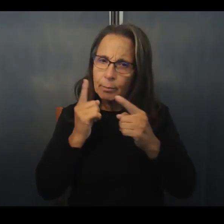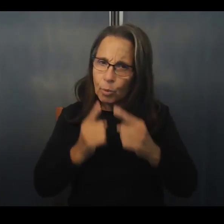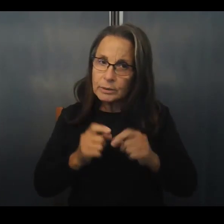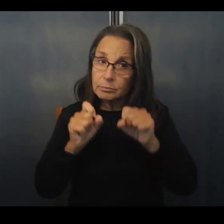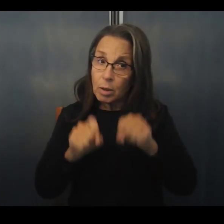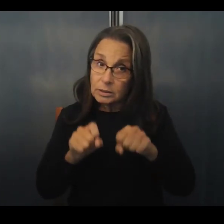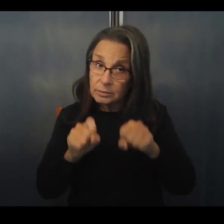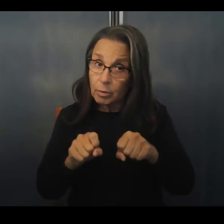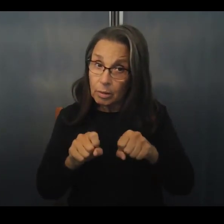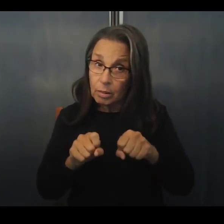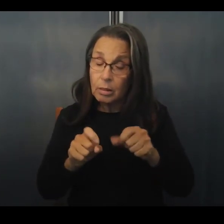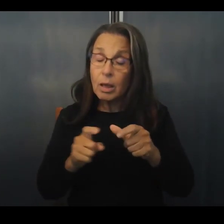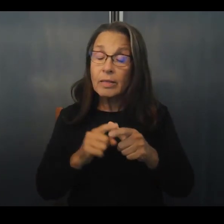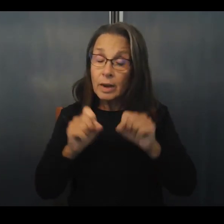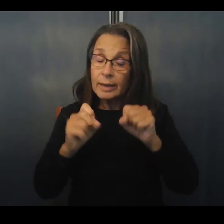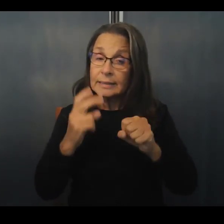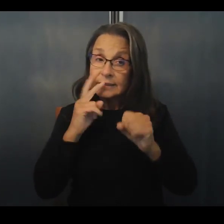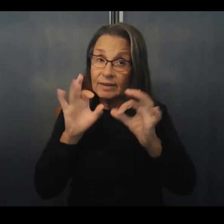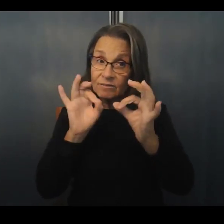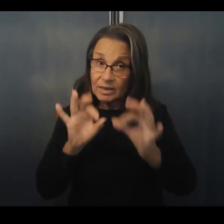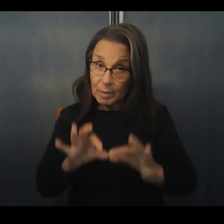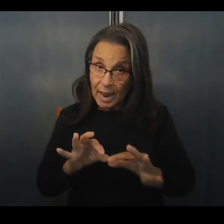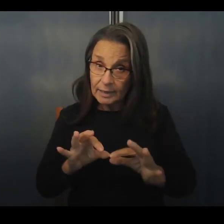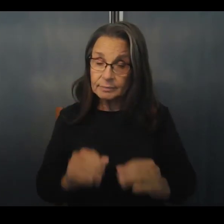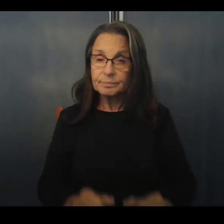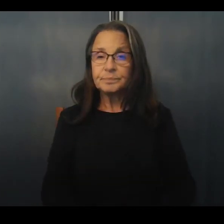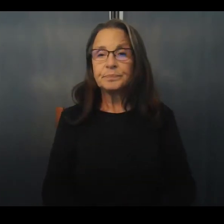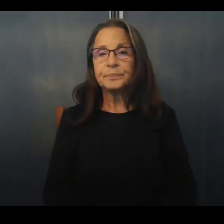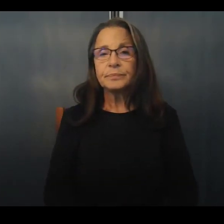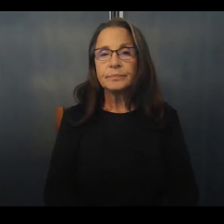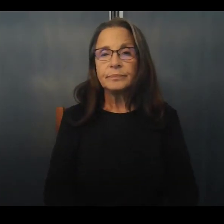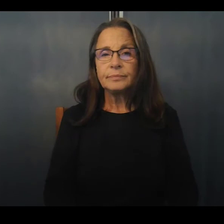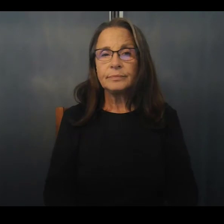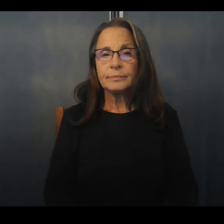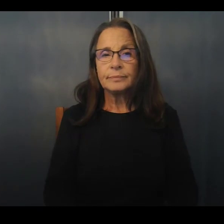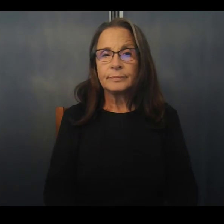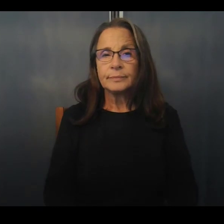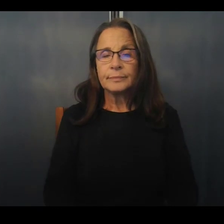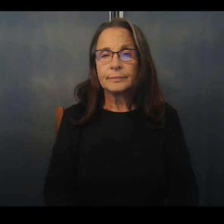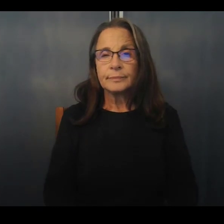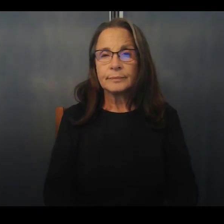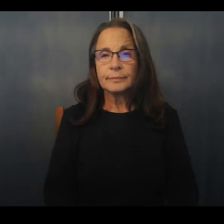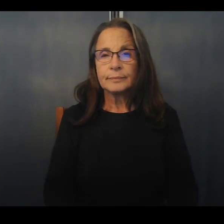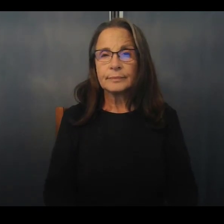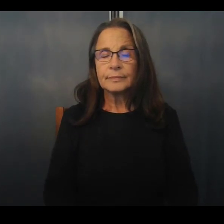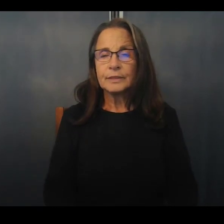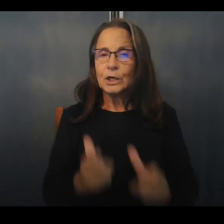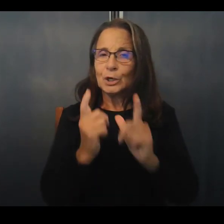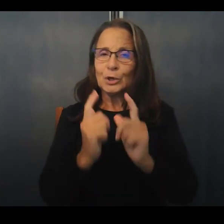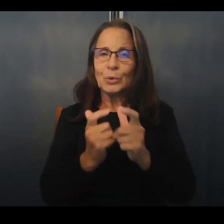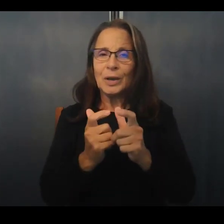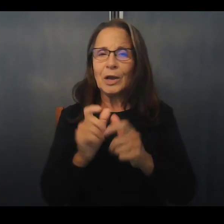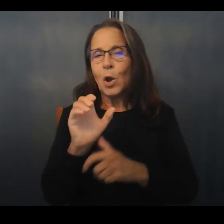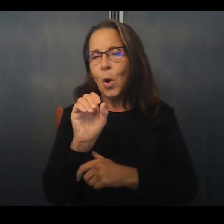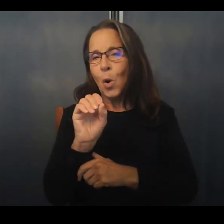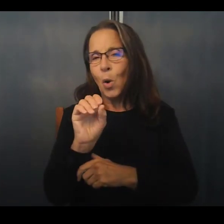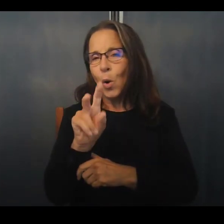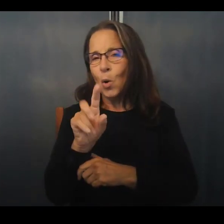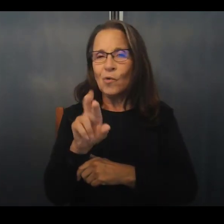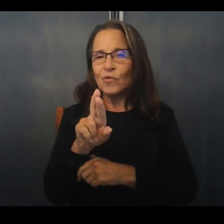feedback that was left here right below that so that's a very quick overview of how to view